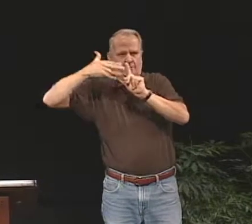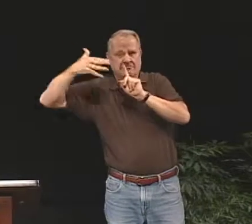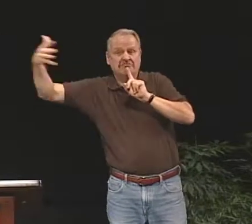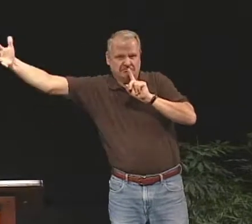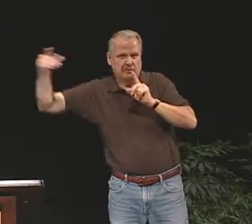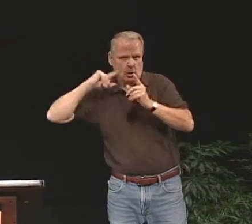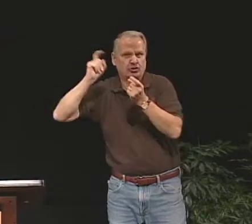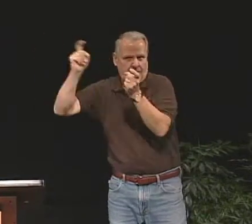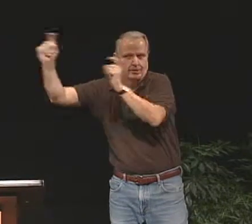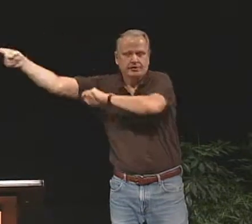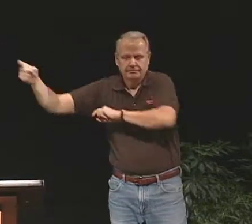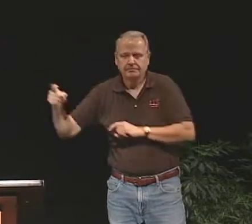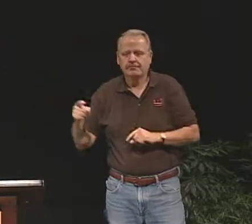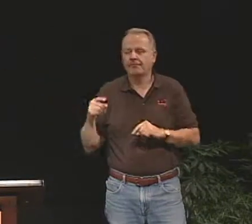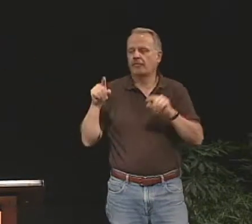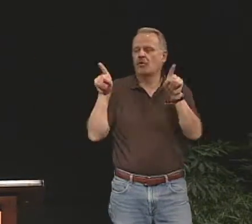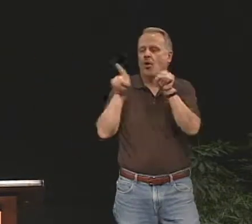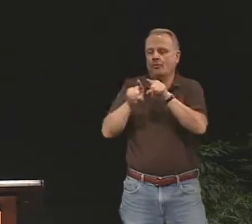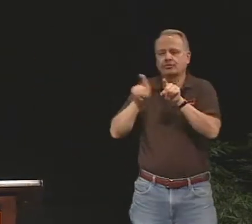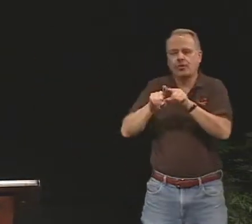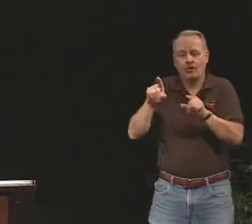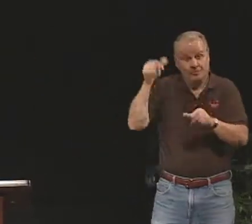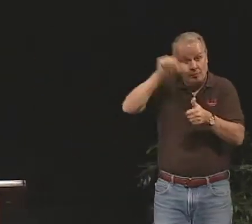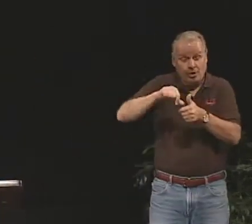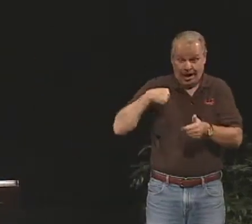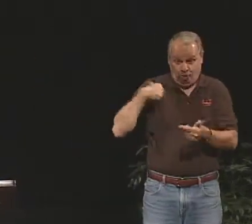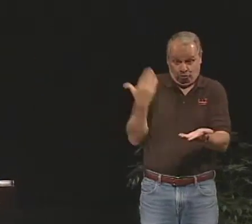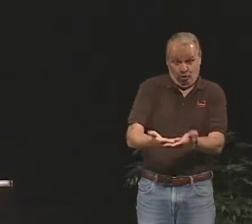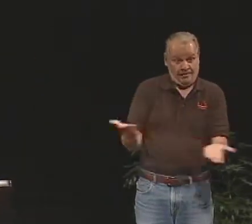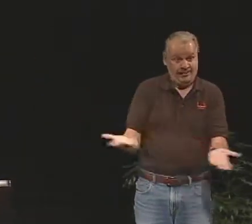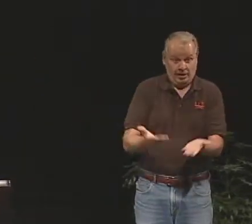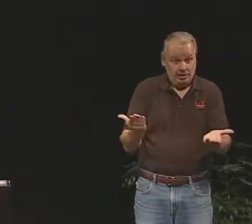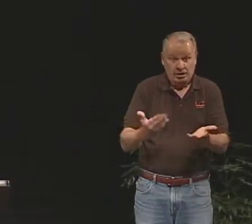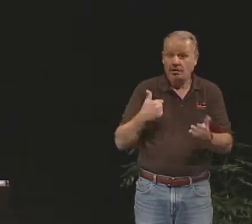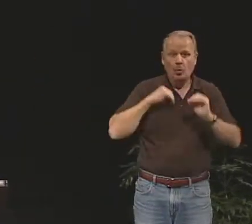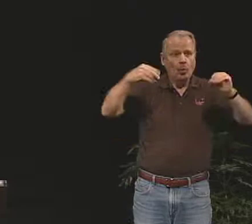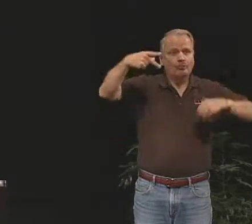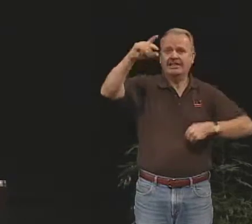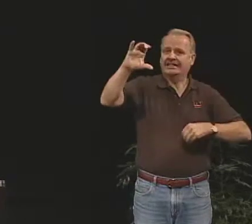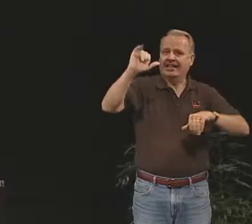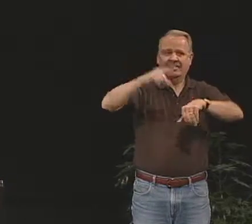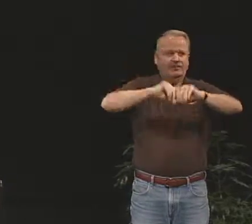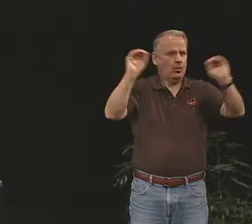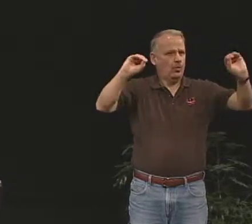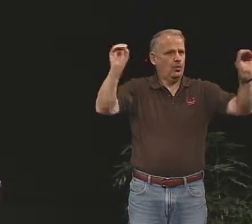and moving forward, even smart boards. And I remember the days when I first came here,